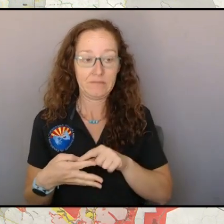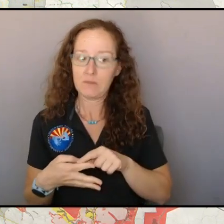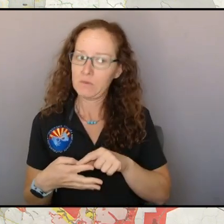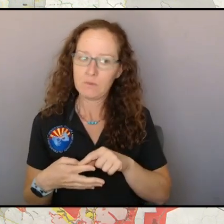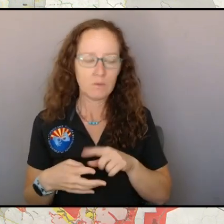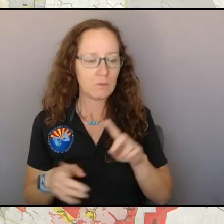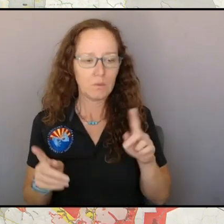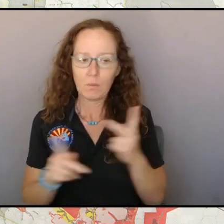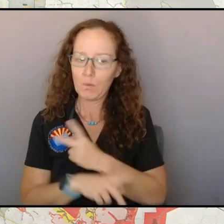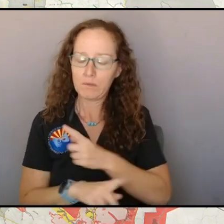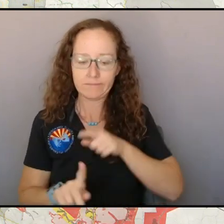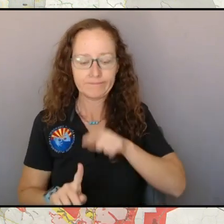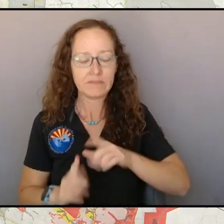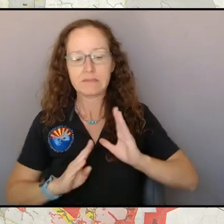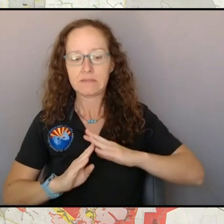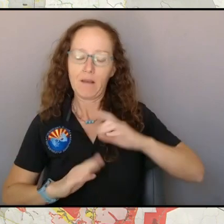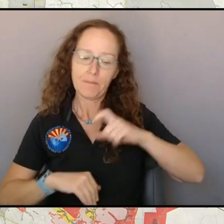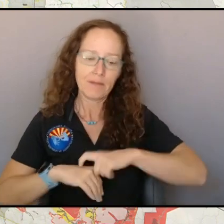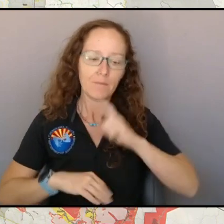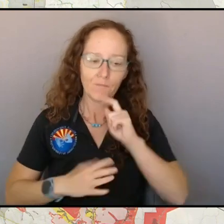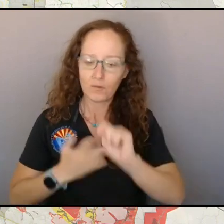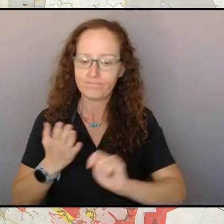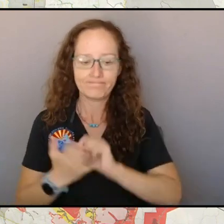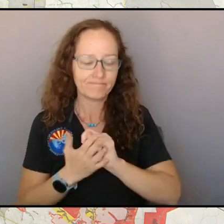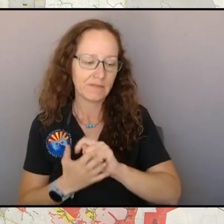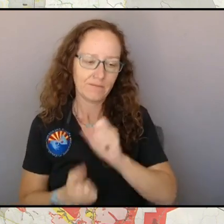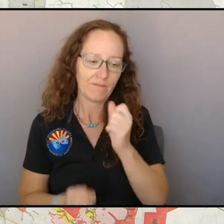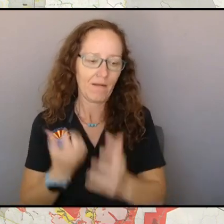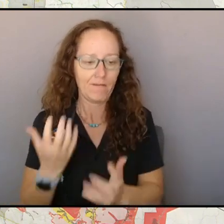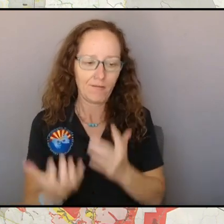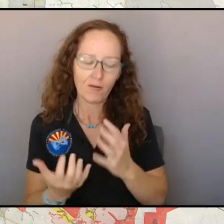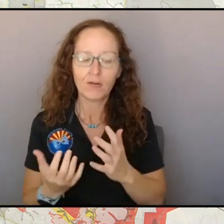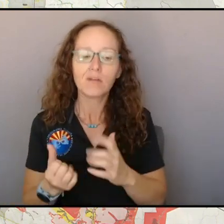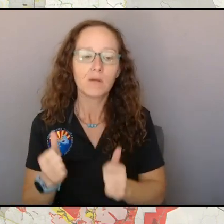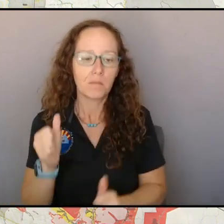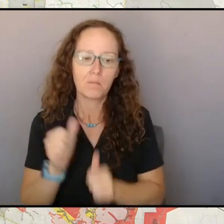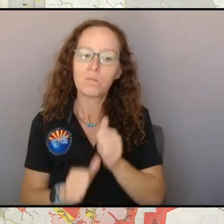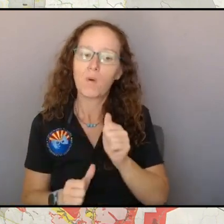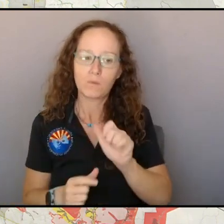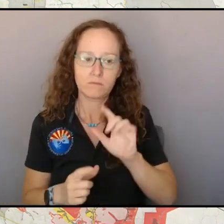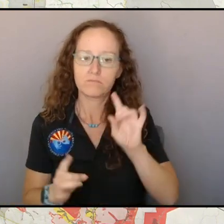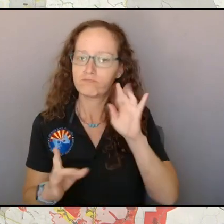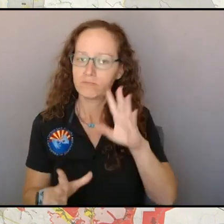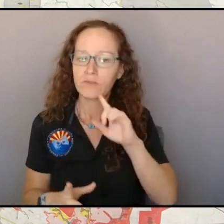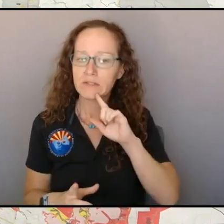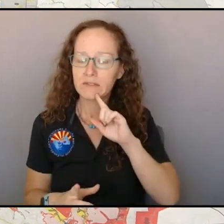our conditions to be the most elevated. So, back here on the